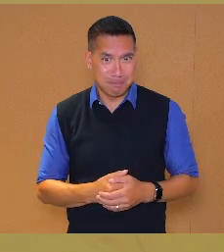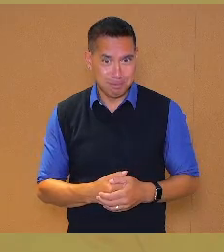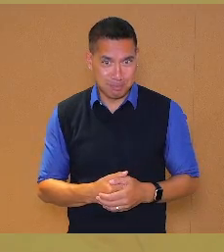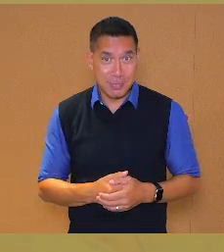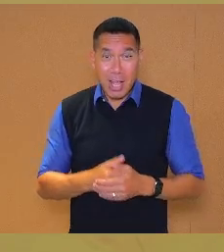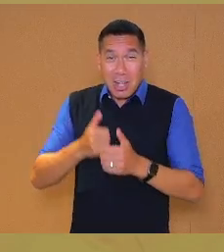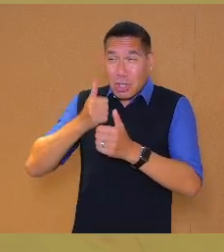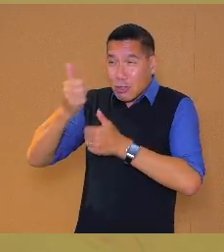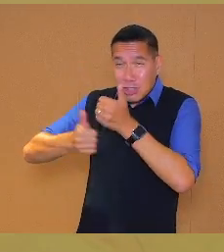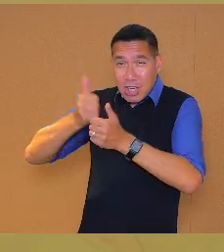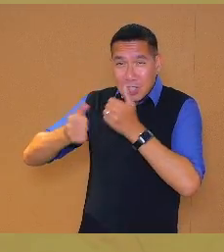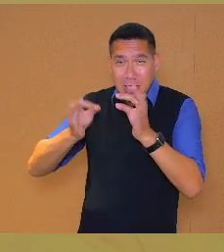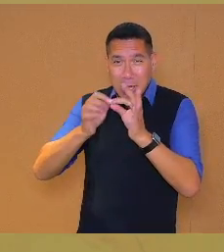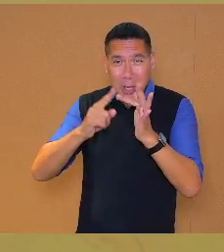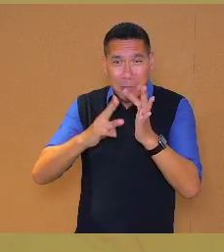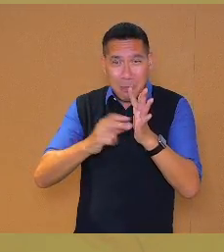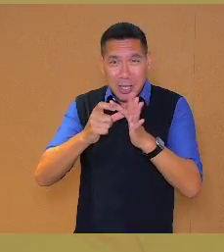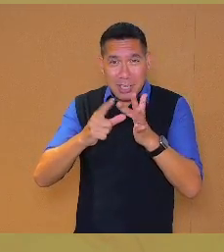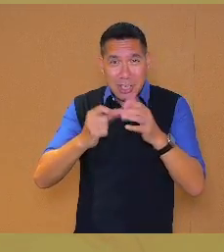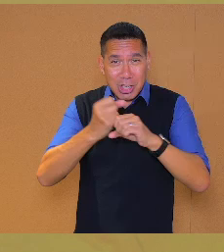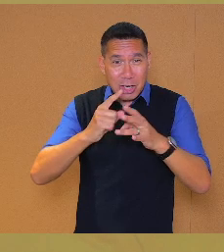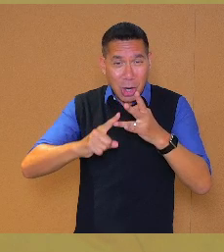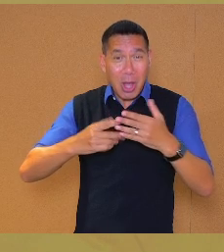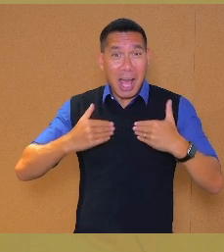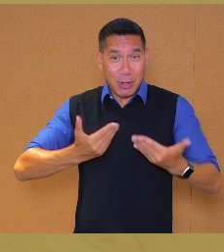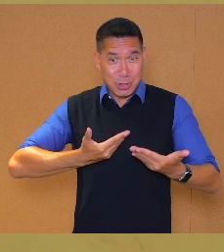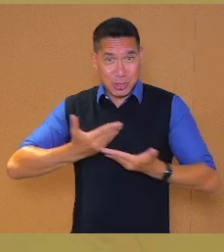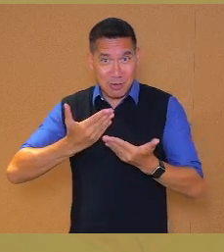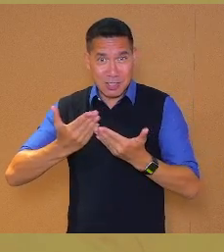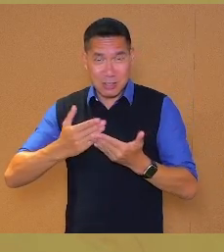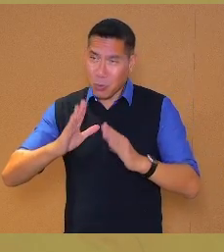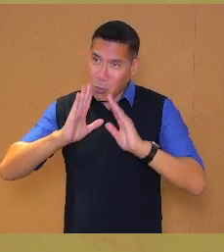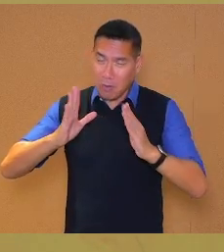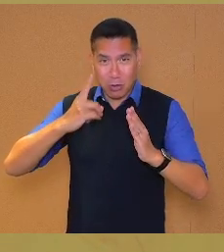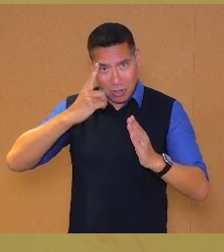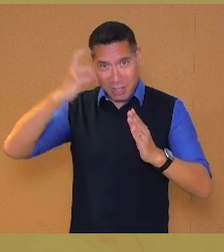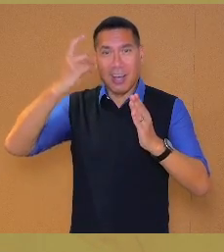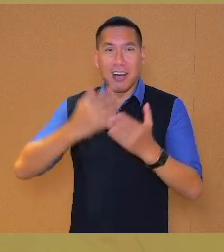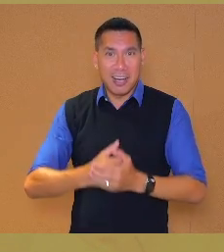Congratulations, Bendigo Community Health Services. What a terrific initiative. Now you can sit back and enjoy